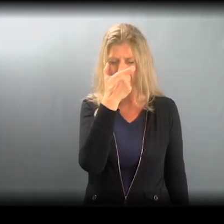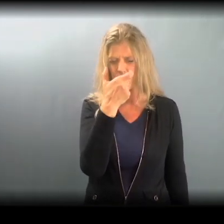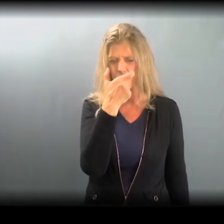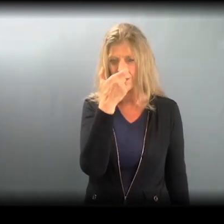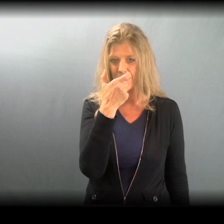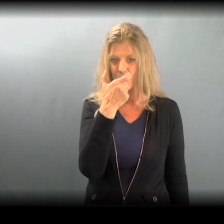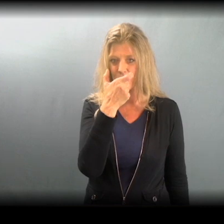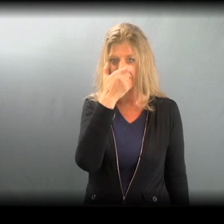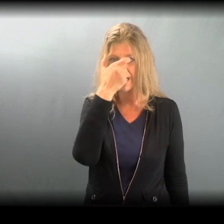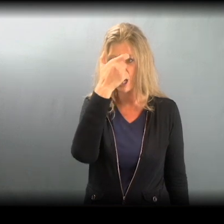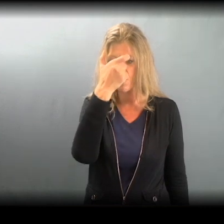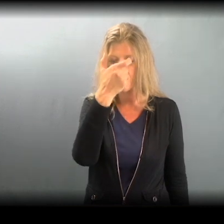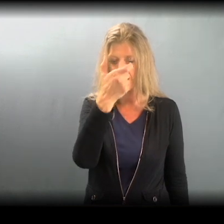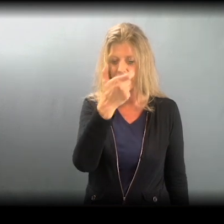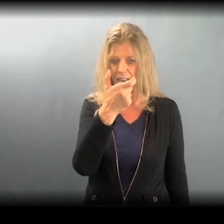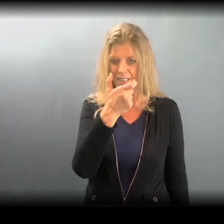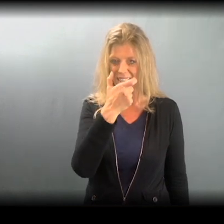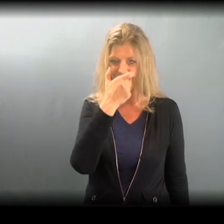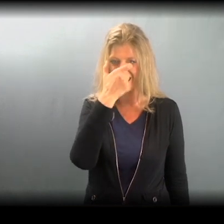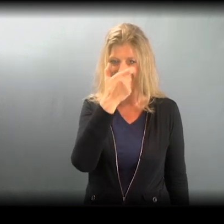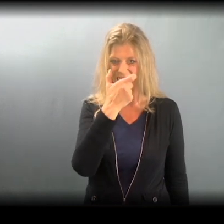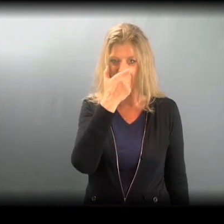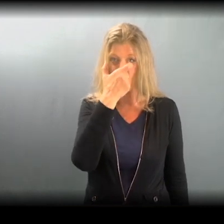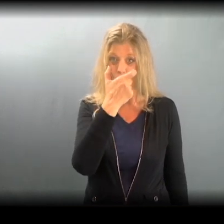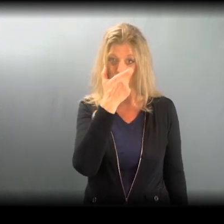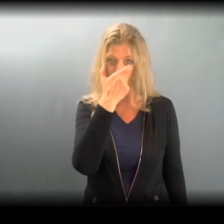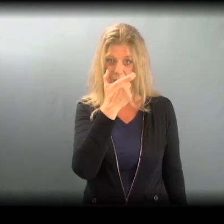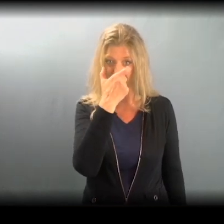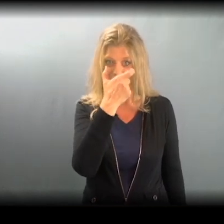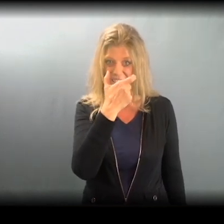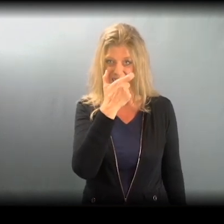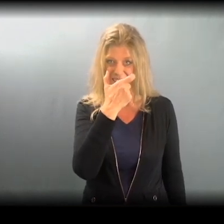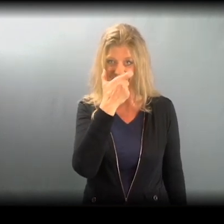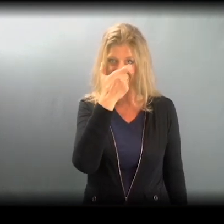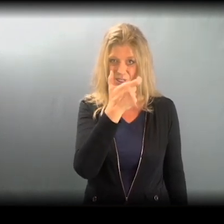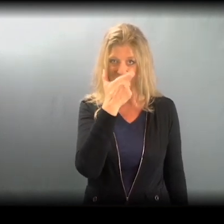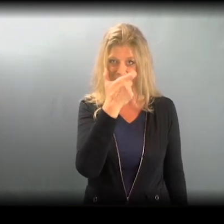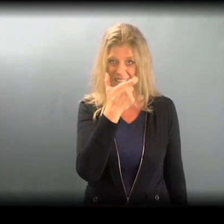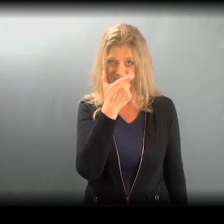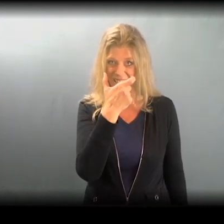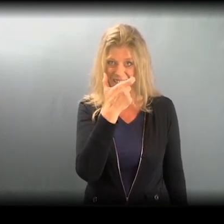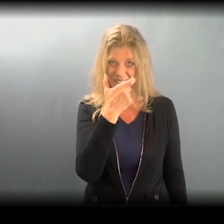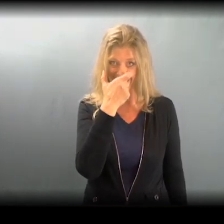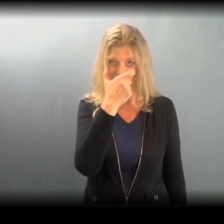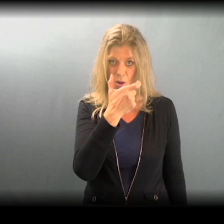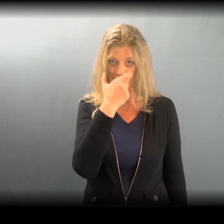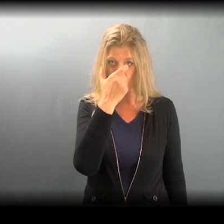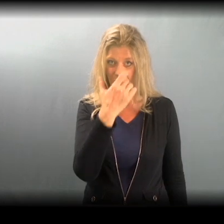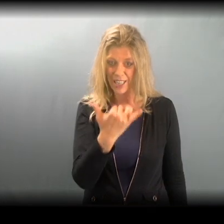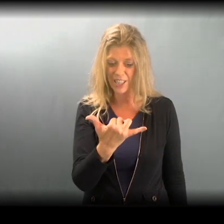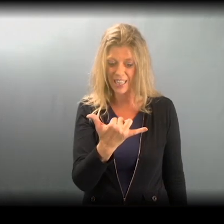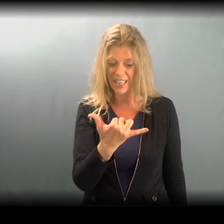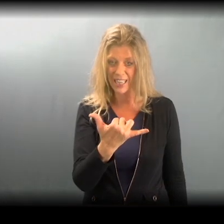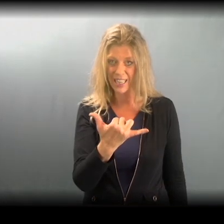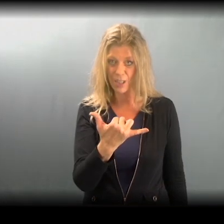make little circles up and out and down. WATCH WATCHING